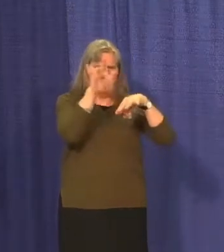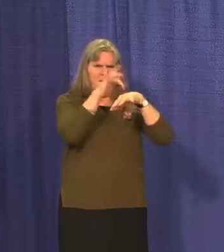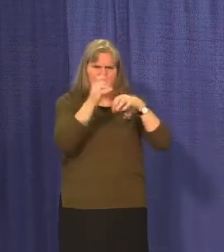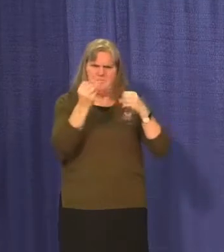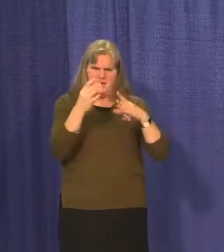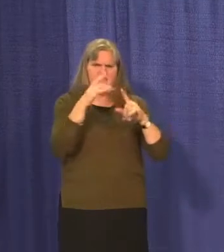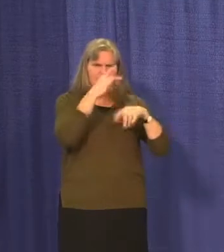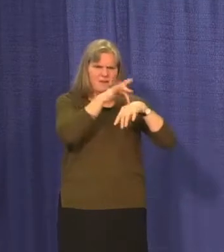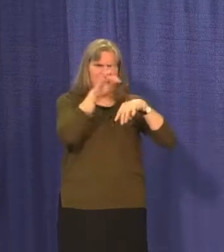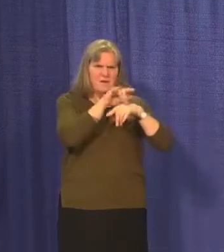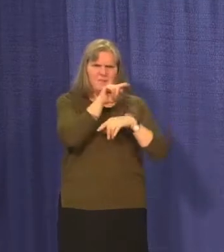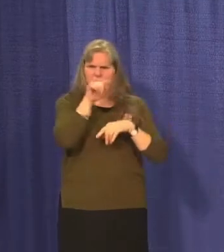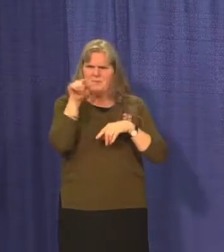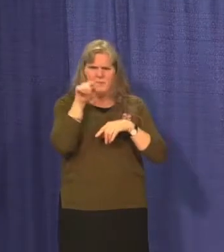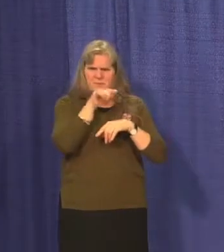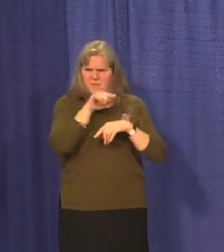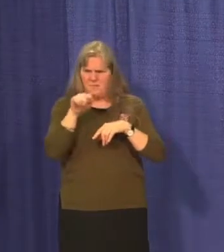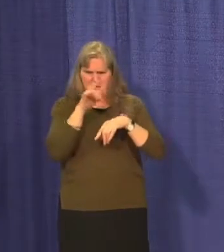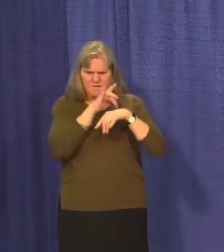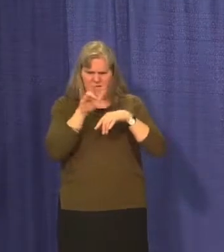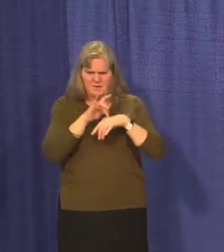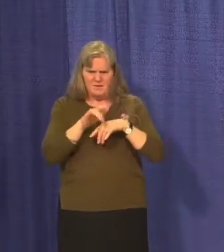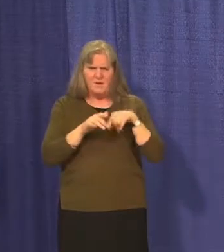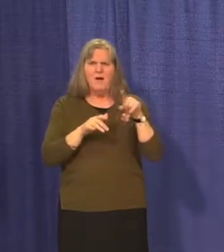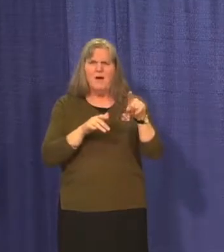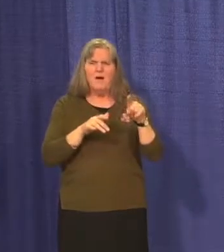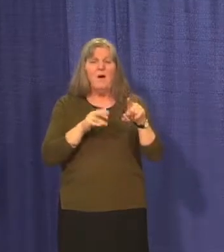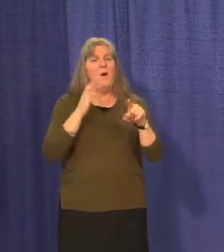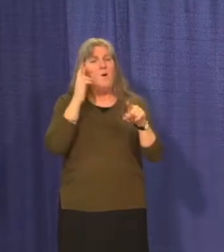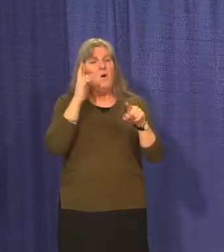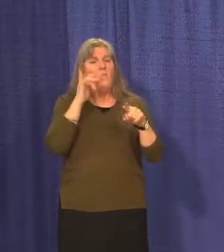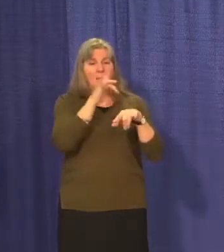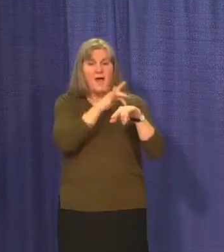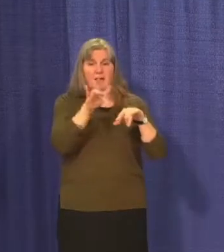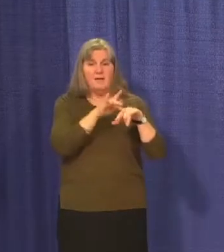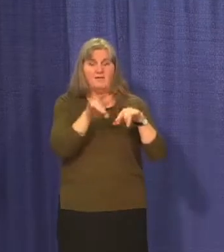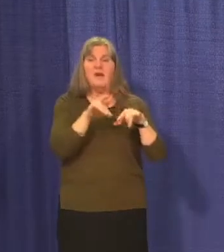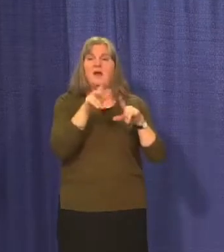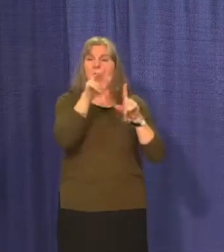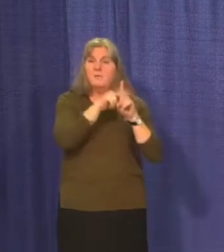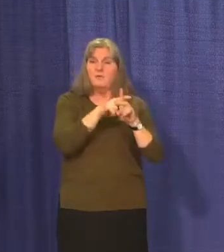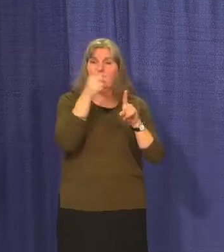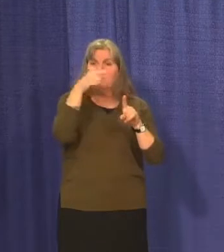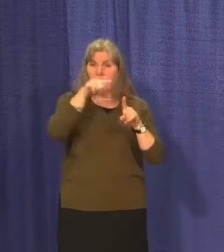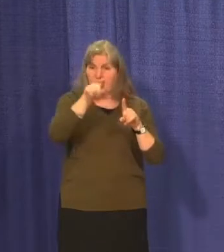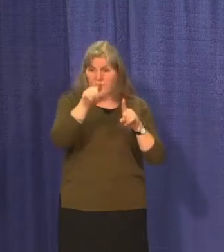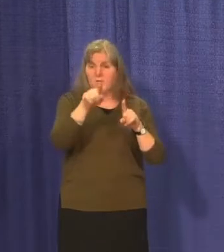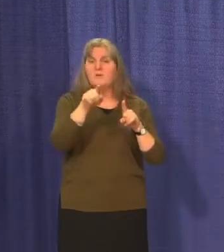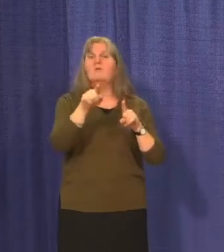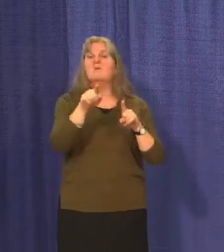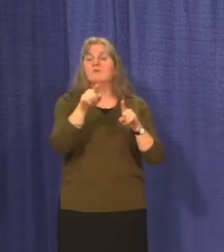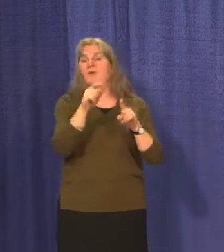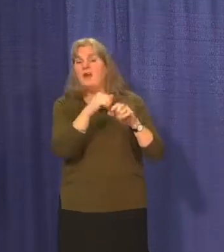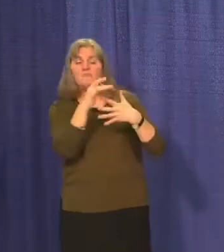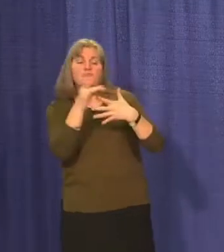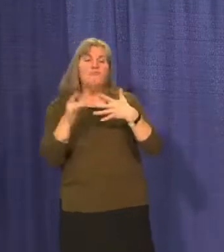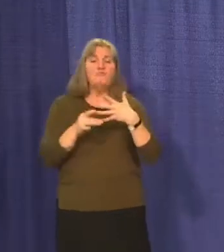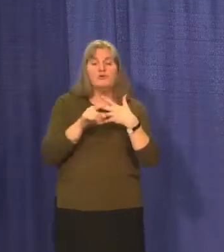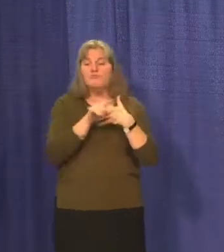that are taking bookings for now. We hope this availability promotes accessibility --